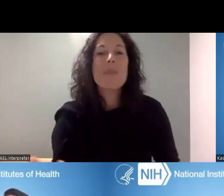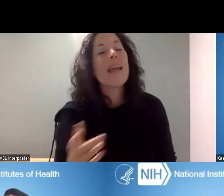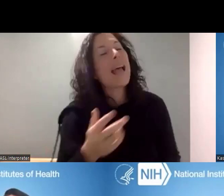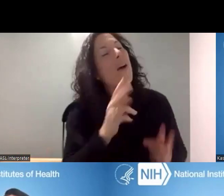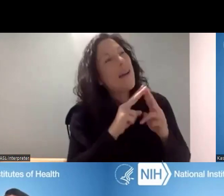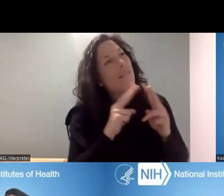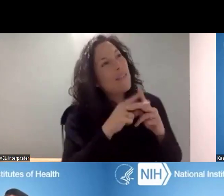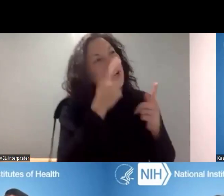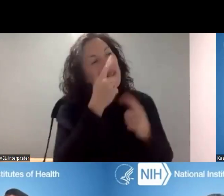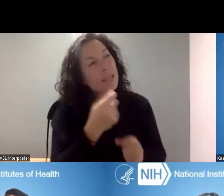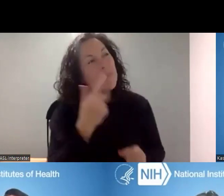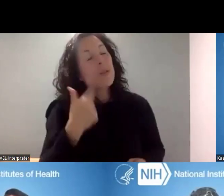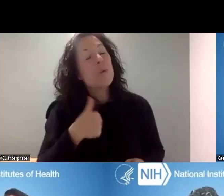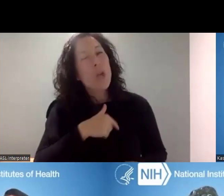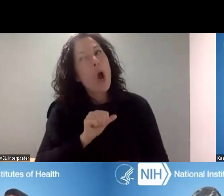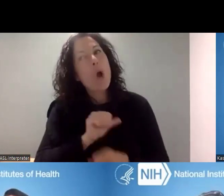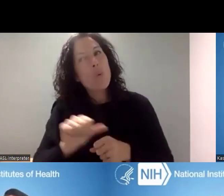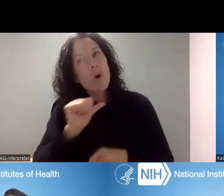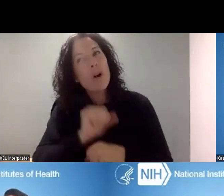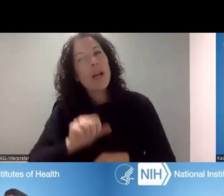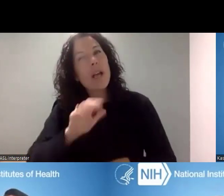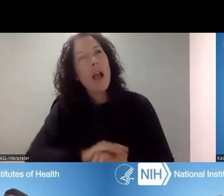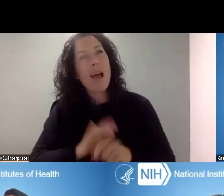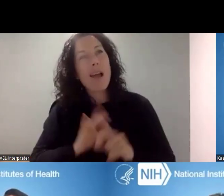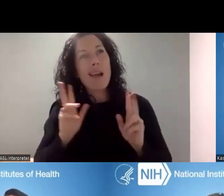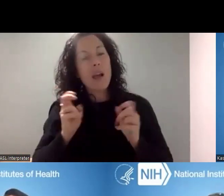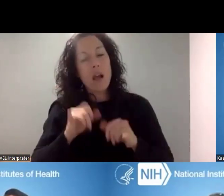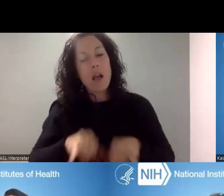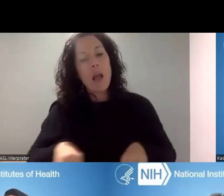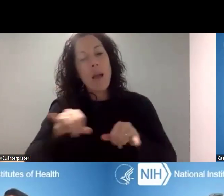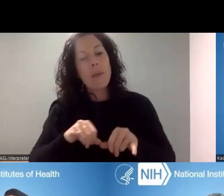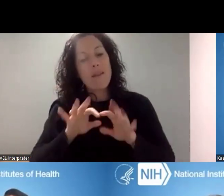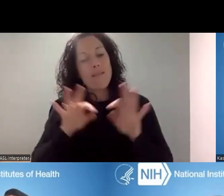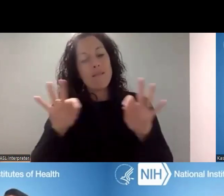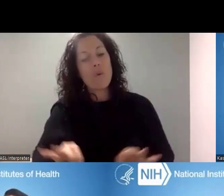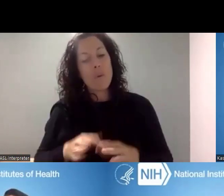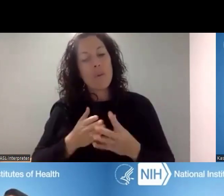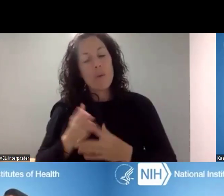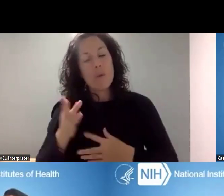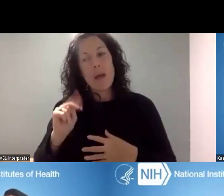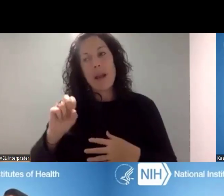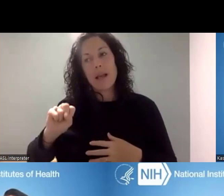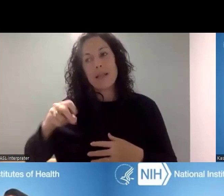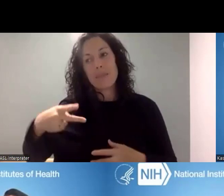because we are working on a common form through the NSPM-33 efforts,